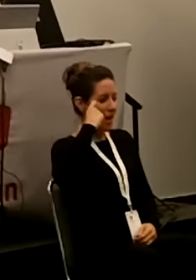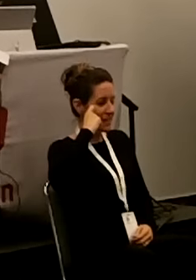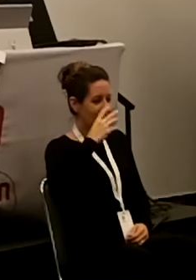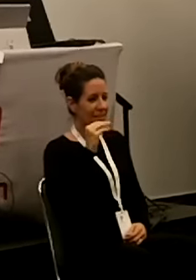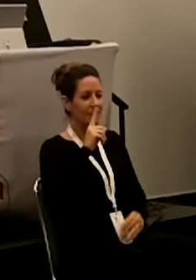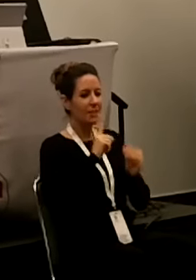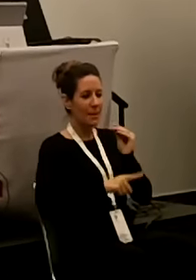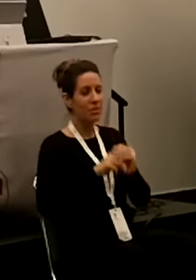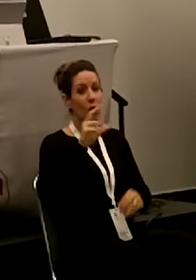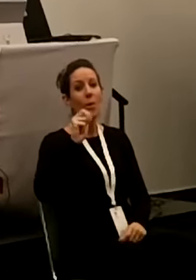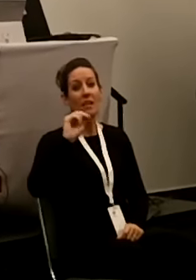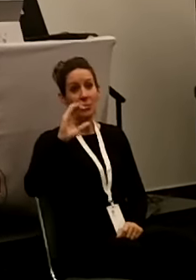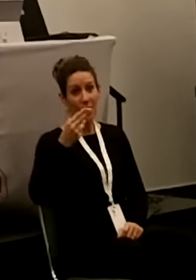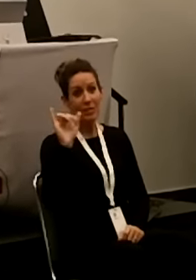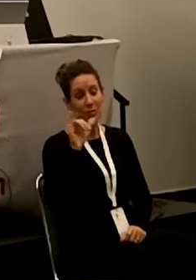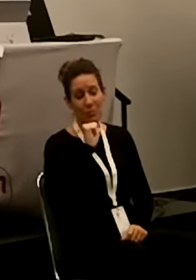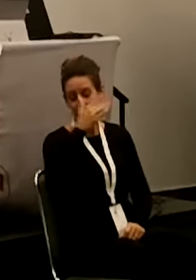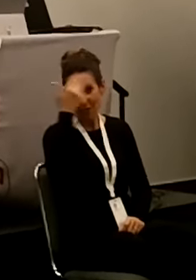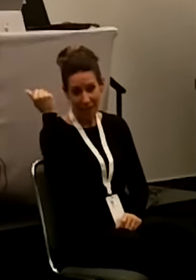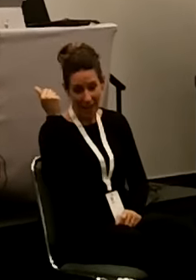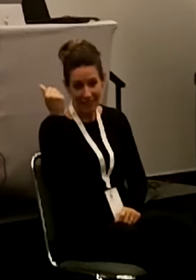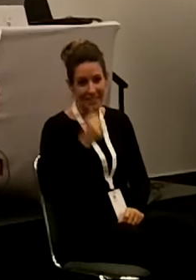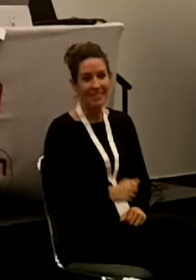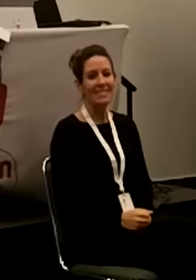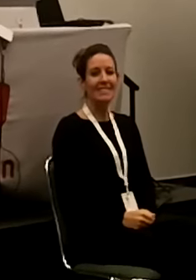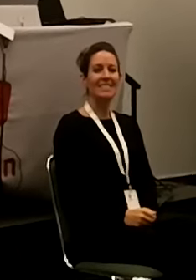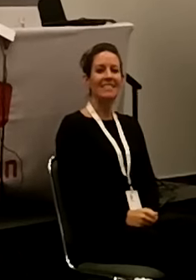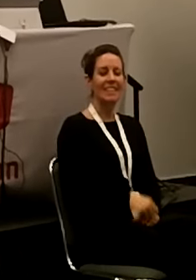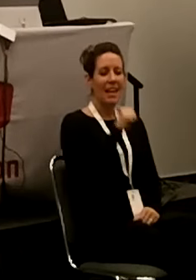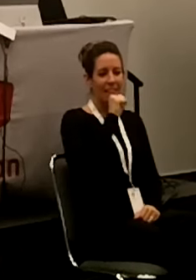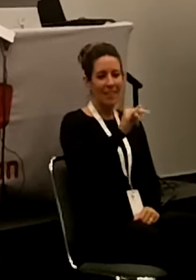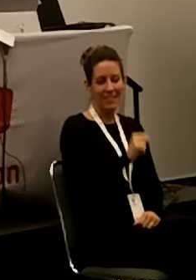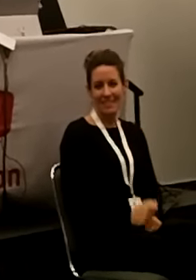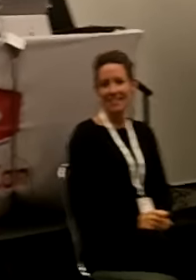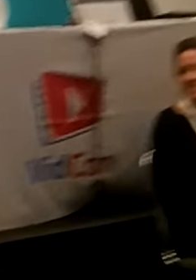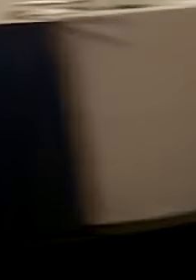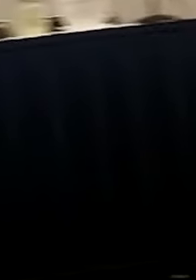and ranch, always ranch. I know it's weird, but I love it.